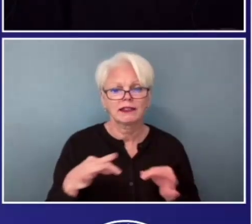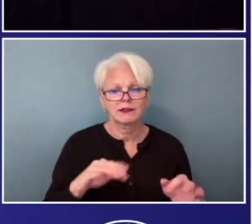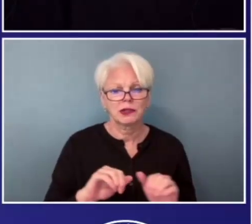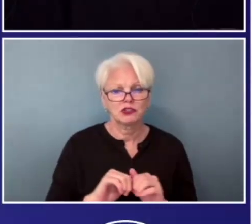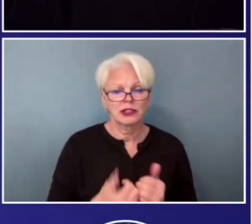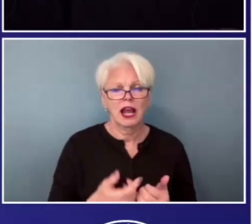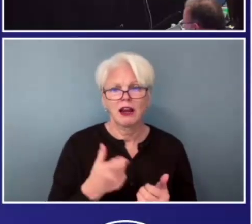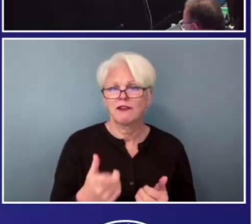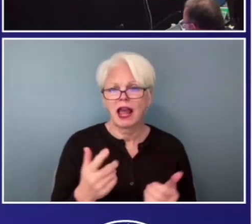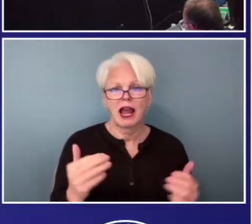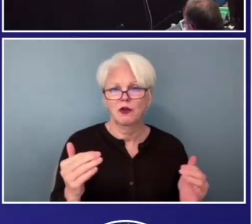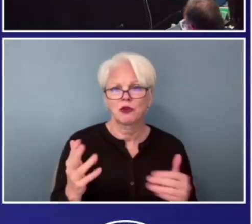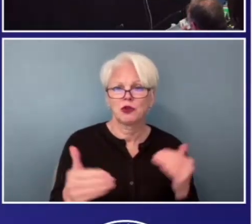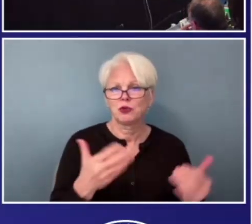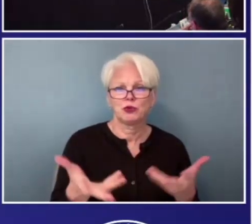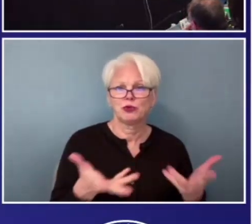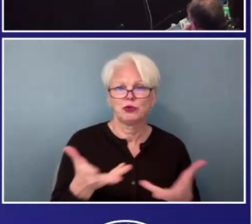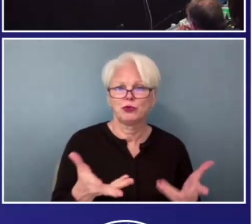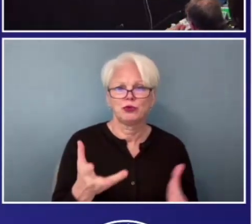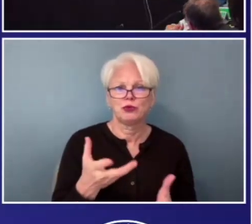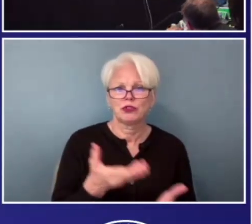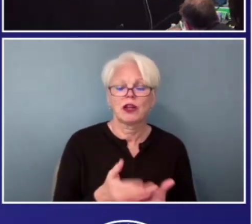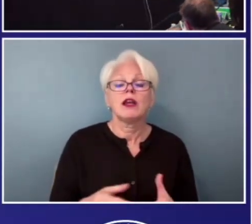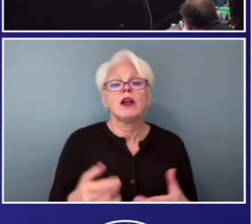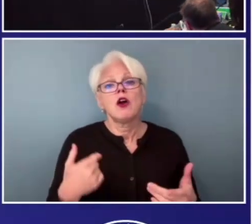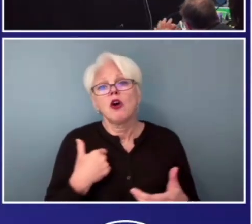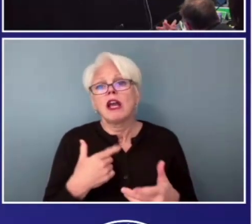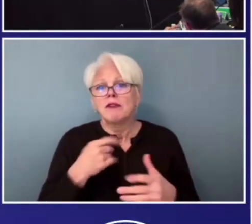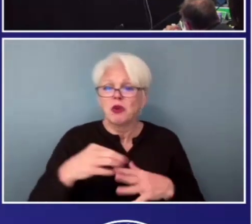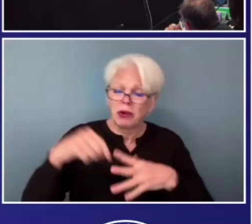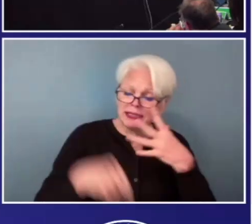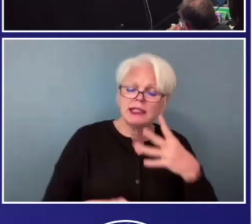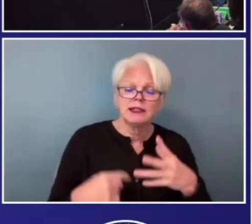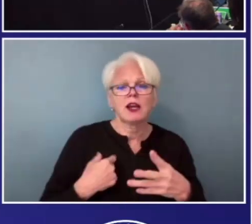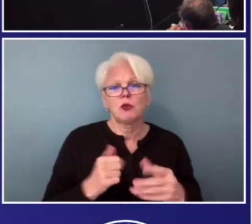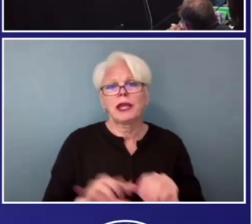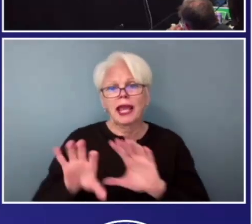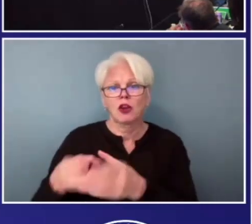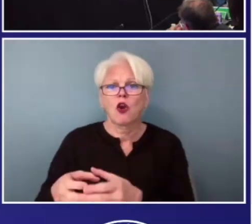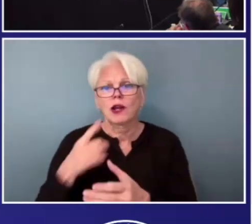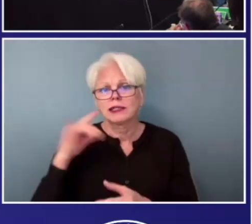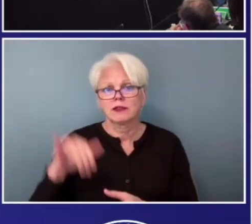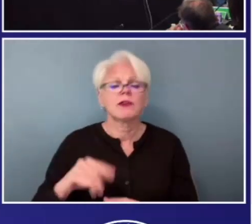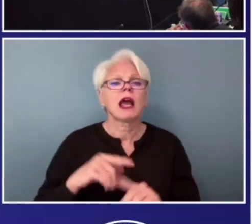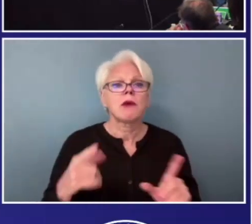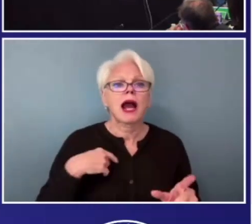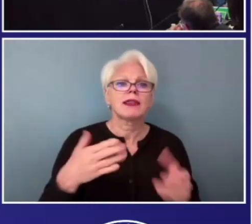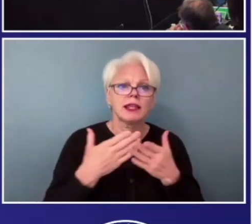Yeah. I mean, we could talk about this a little bit more in a caucus if you really want to go into detail on it. But I think the overarching concept here is